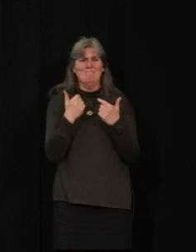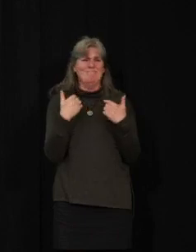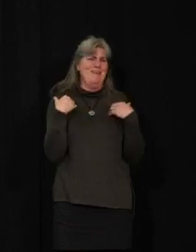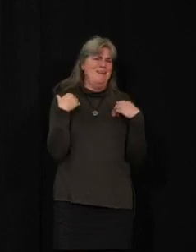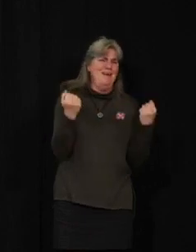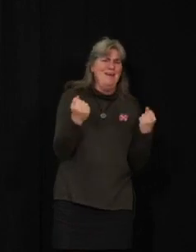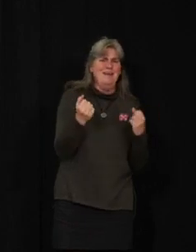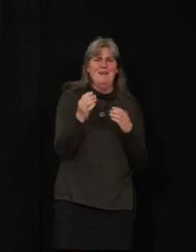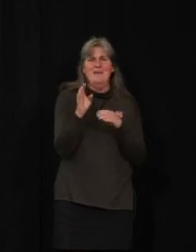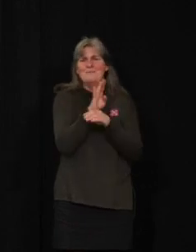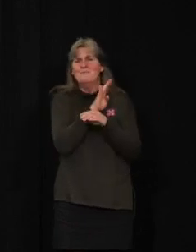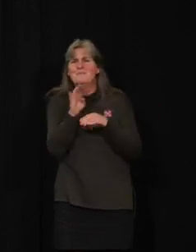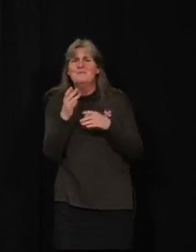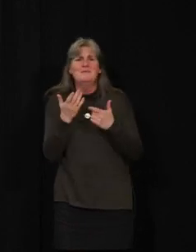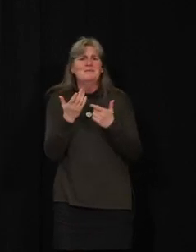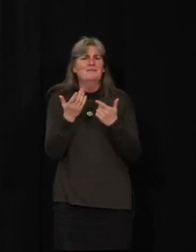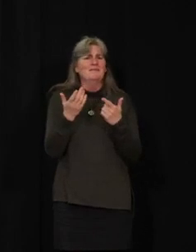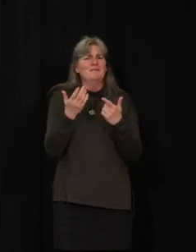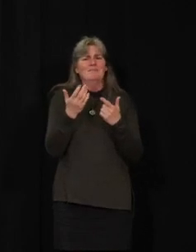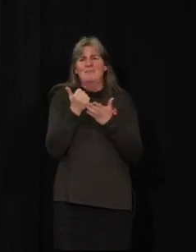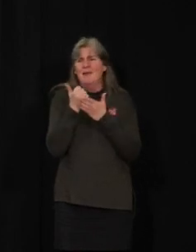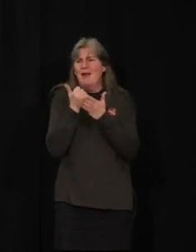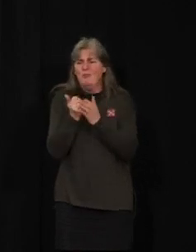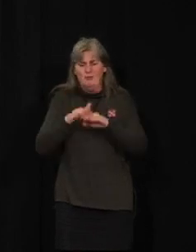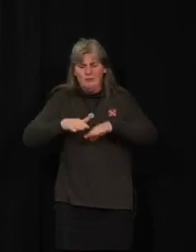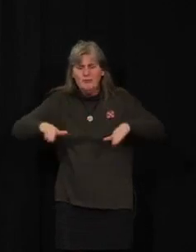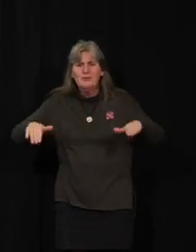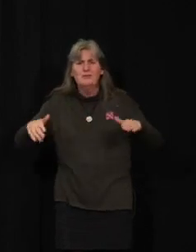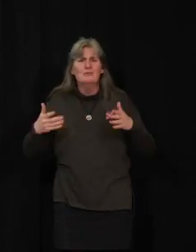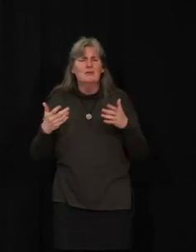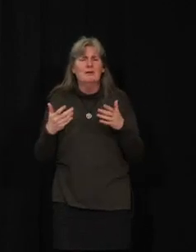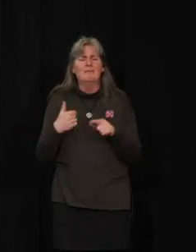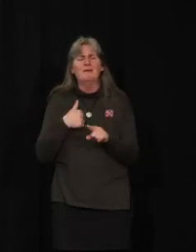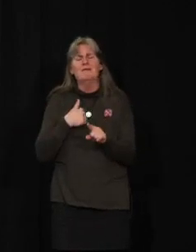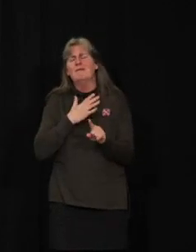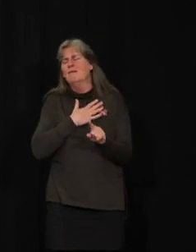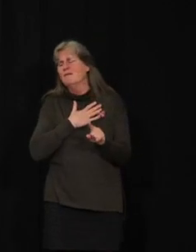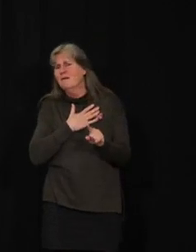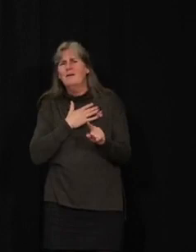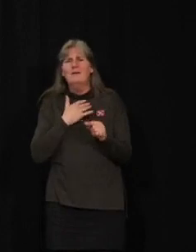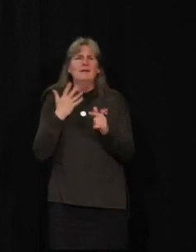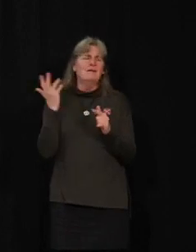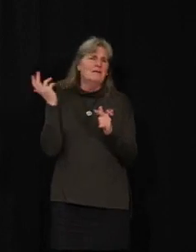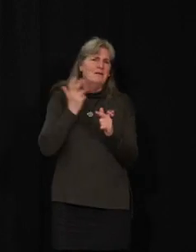The people helping out with our children. I am really encouraged that we have such great people working n